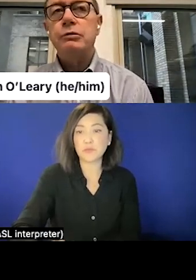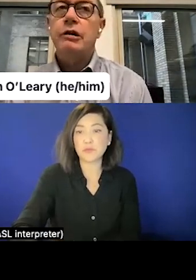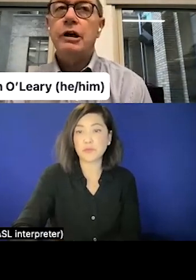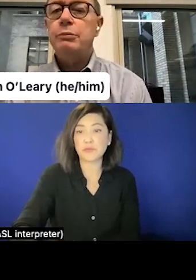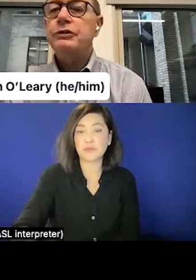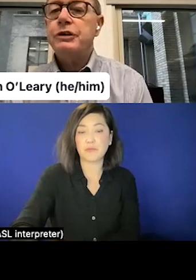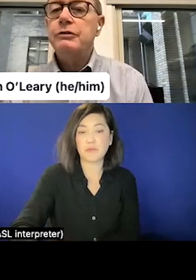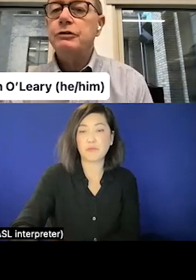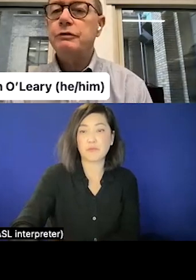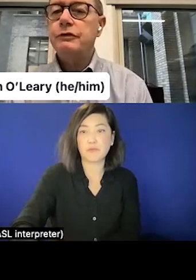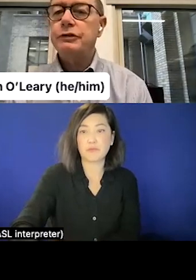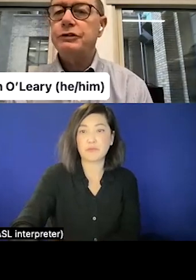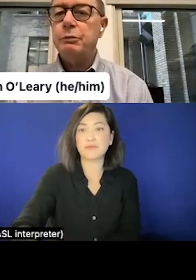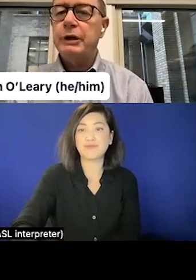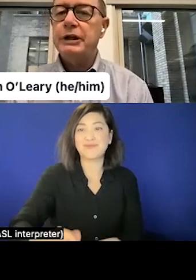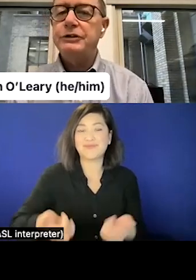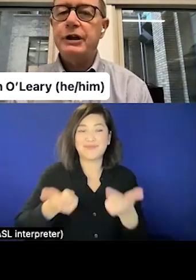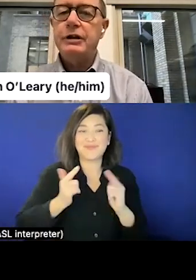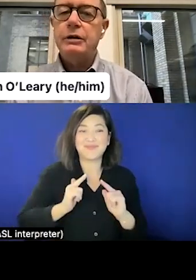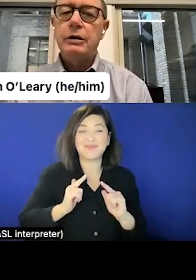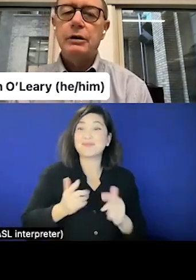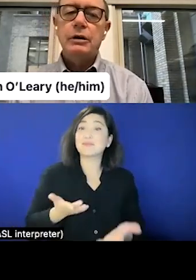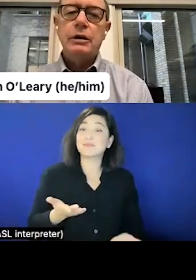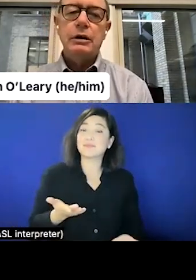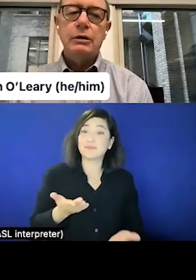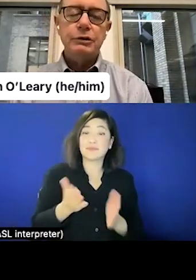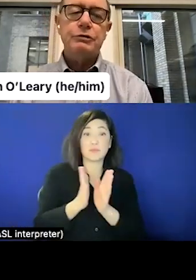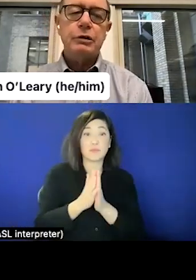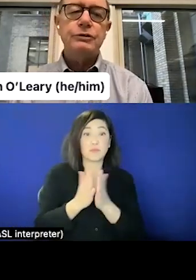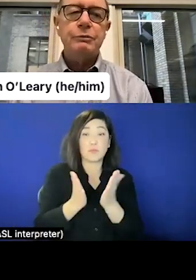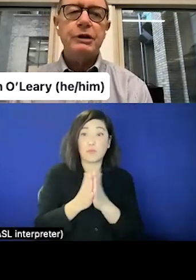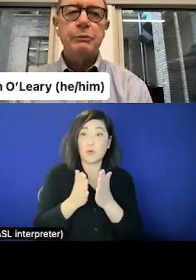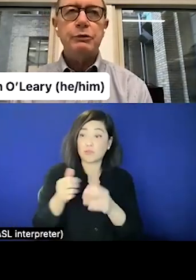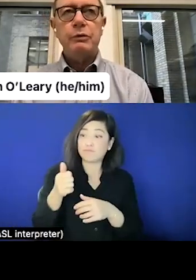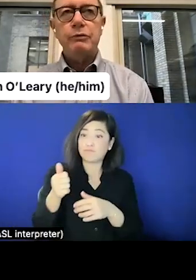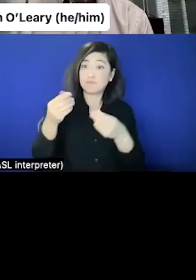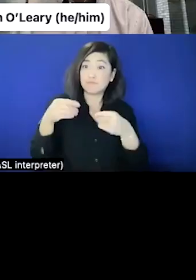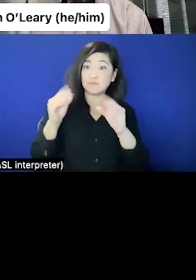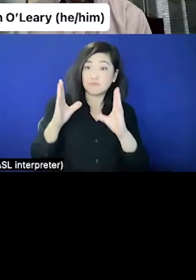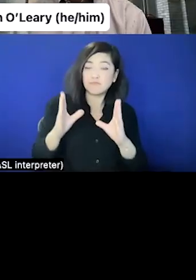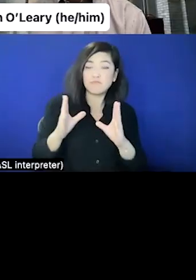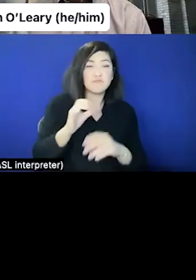who are not booksellers, for example, by design. We struggle sometimes when we are working with